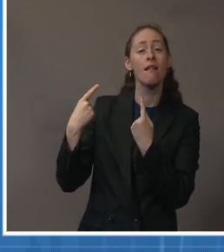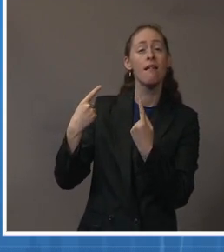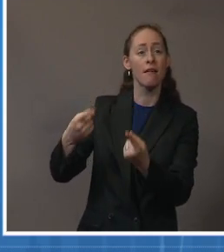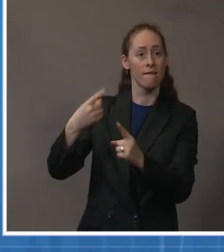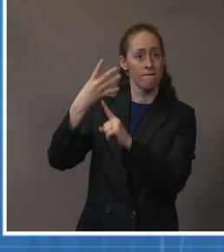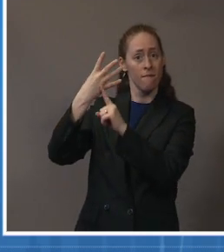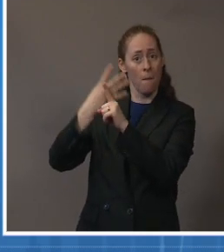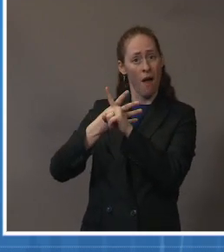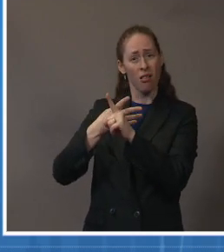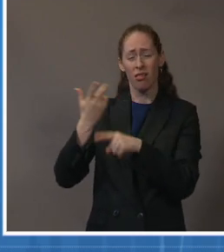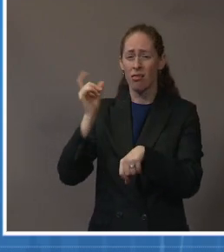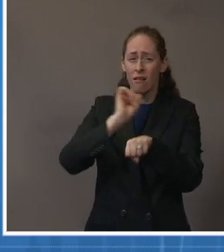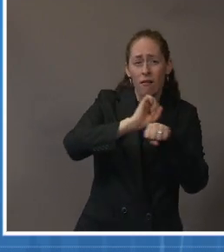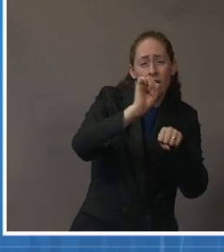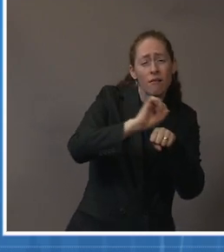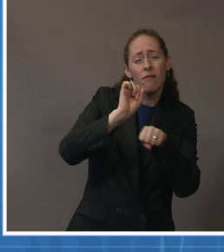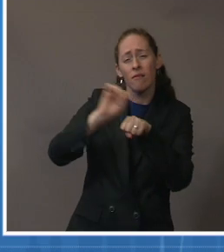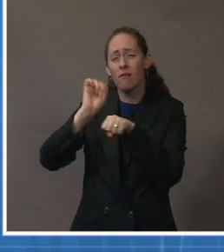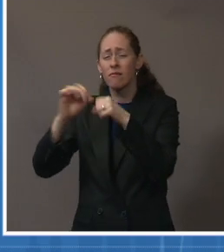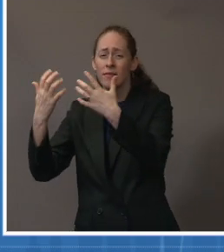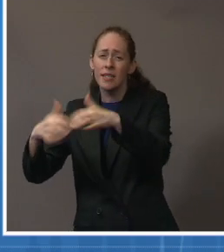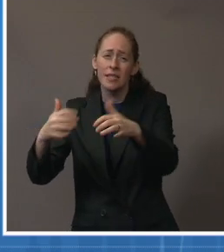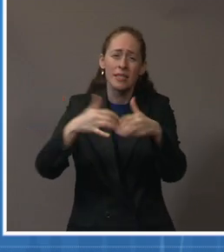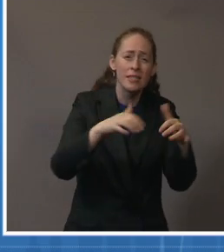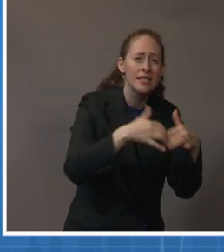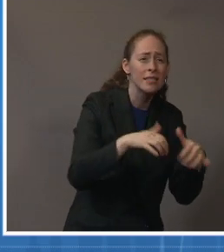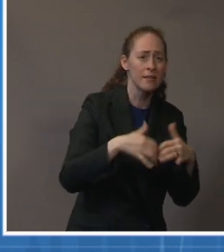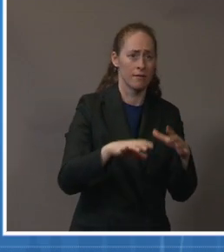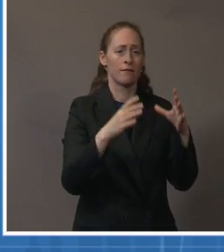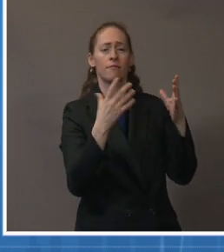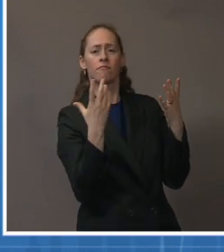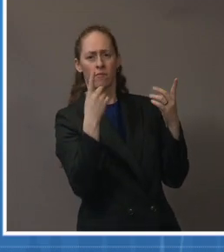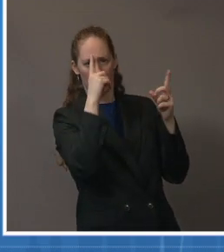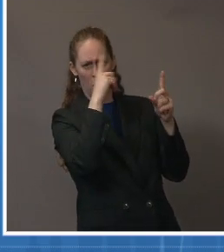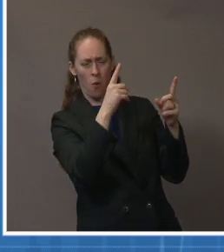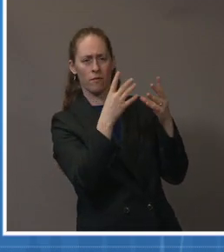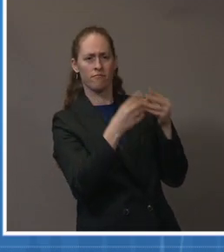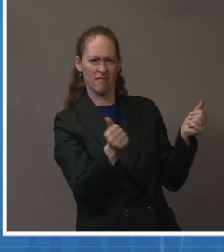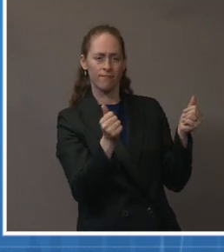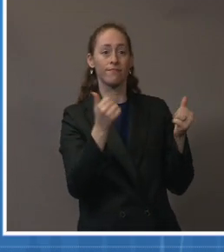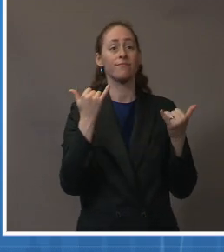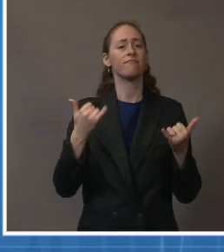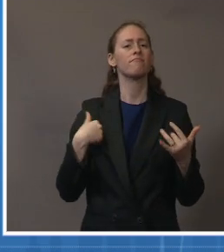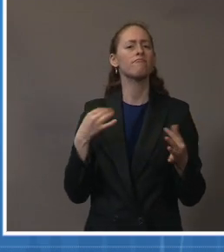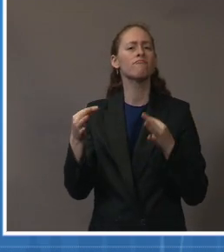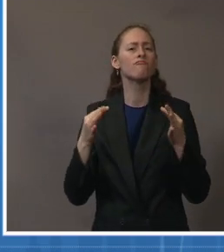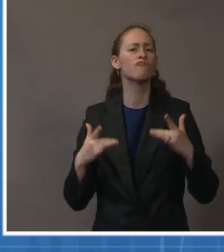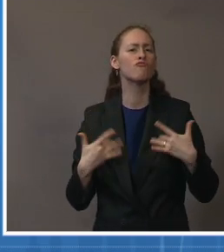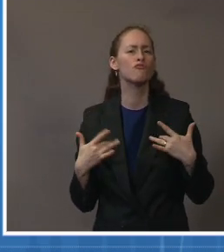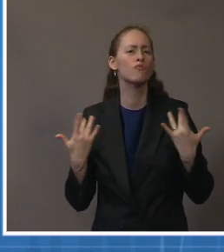And today I want to provide an update on the progress we are making: first, on our efforts to get Americans vaccinated